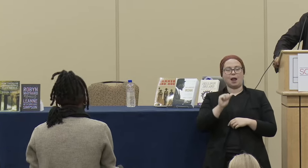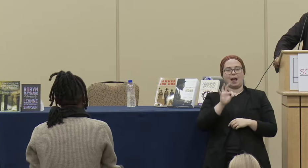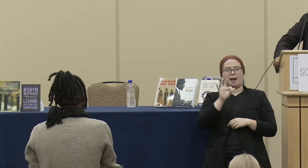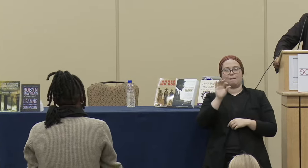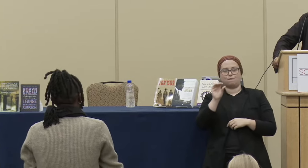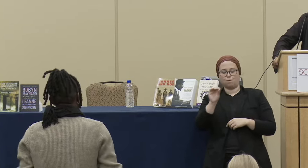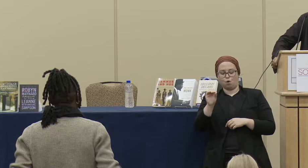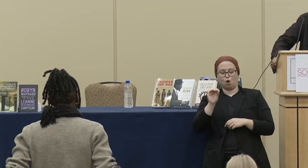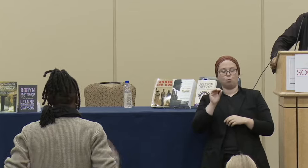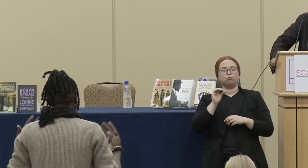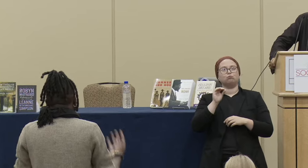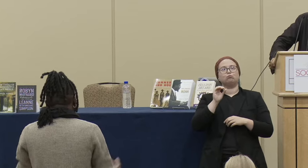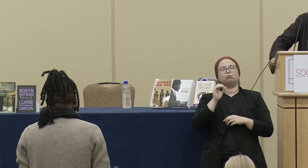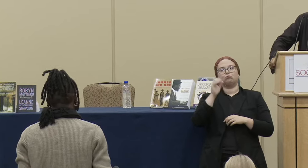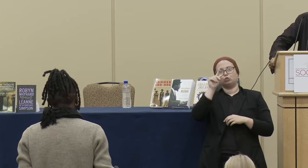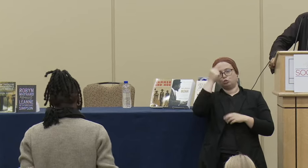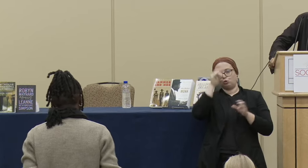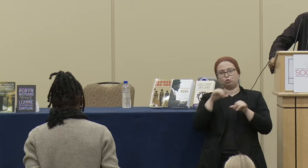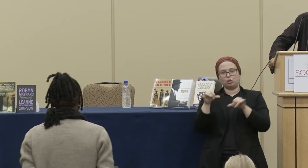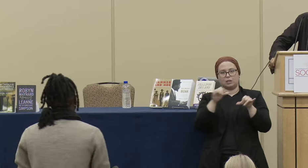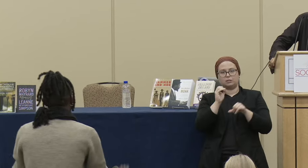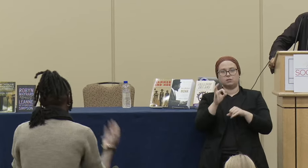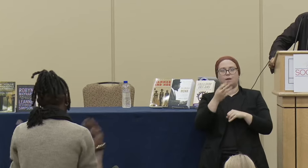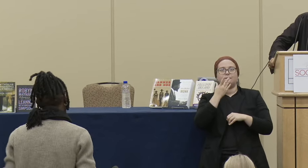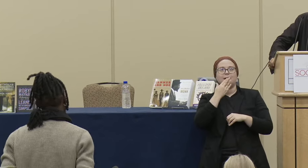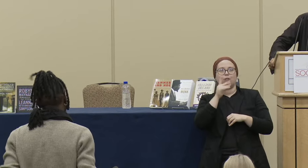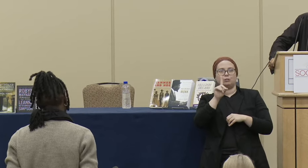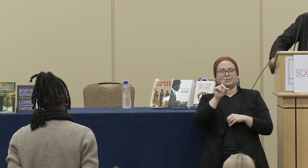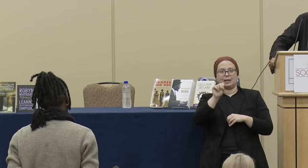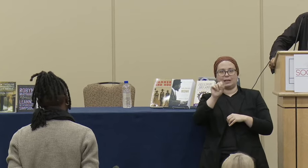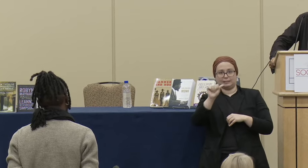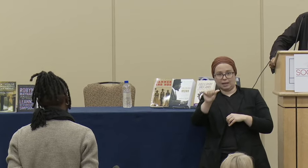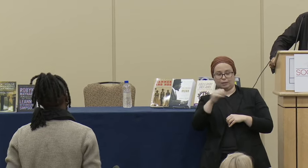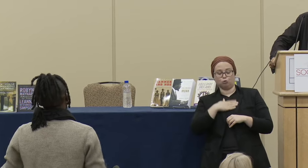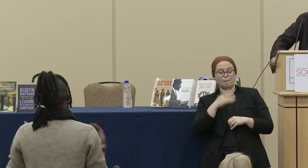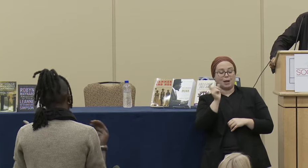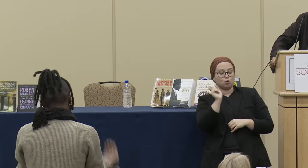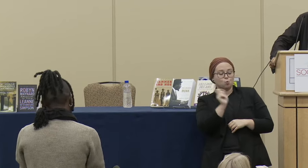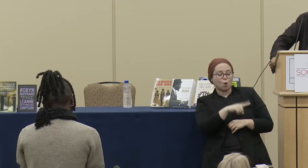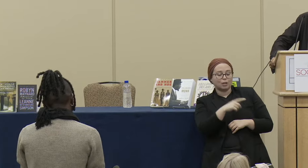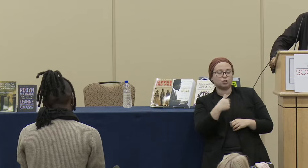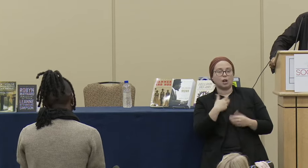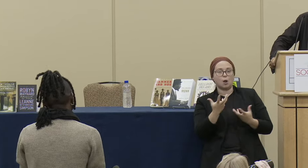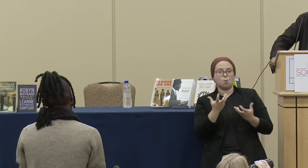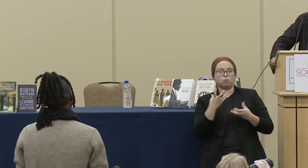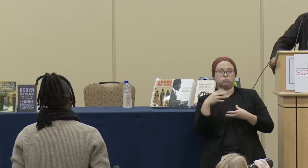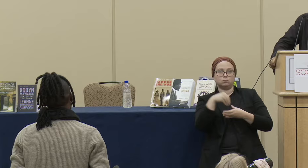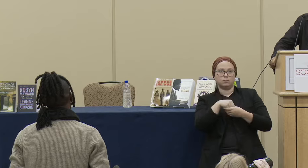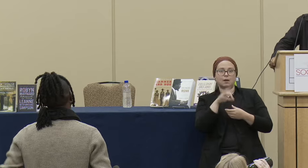member and founding member of the socialist caucus of the DSA. My question I want to bring